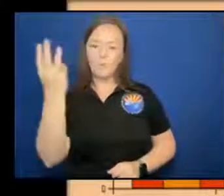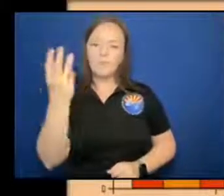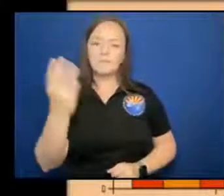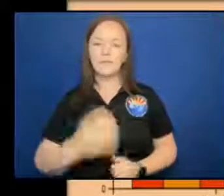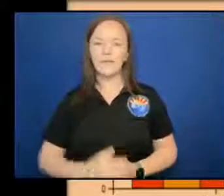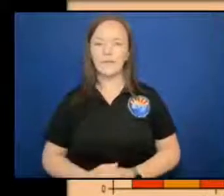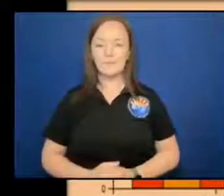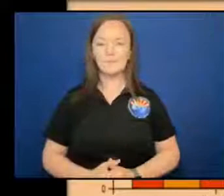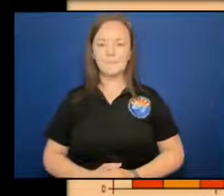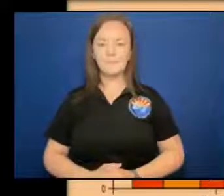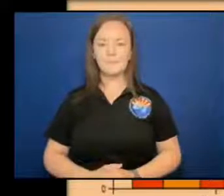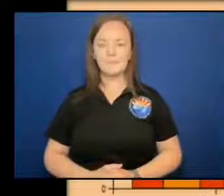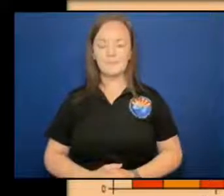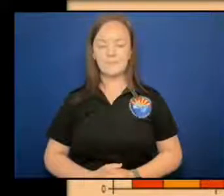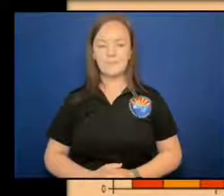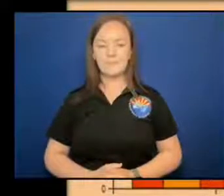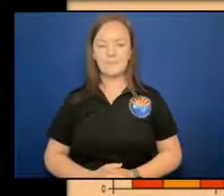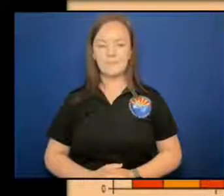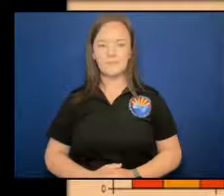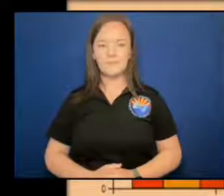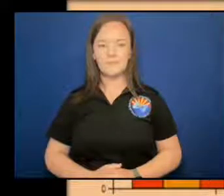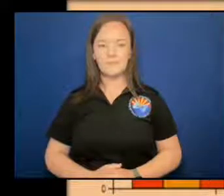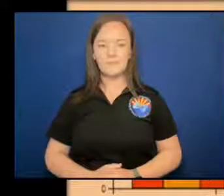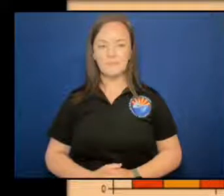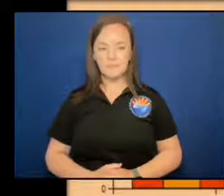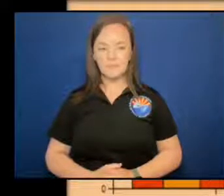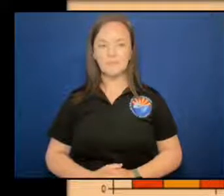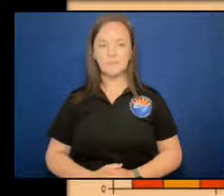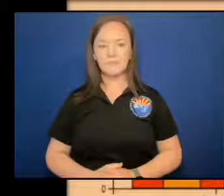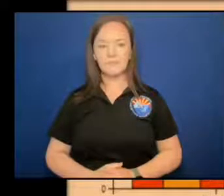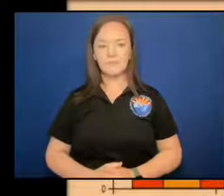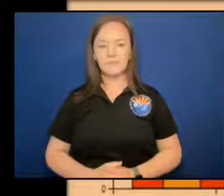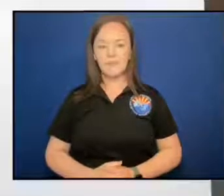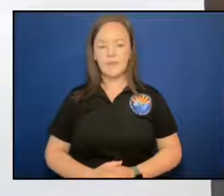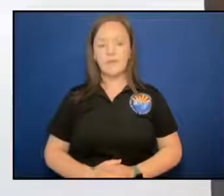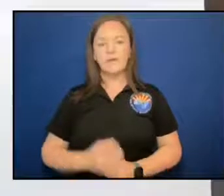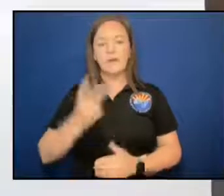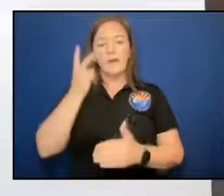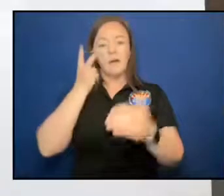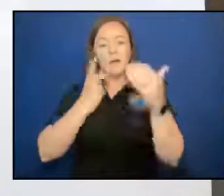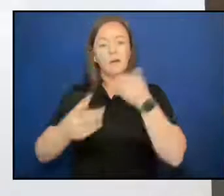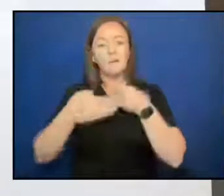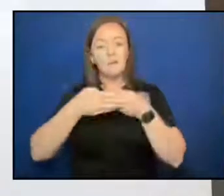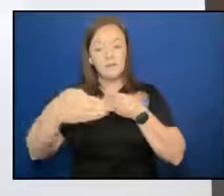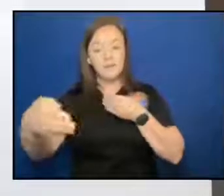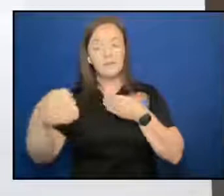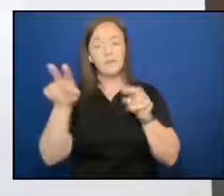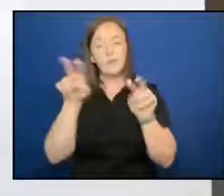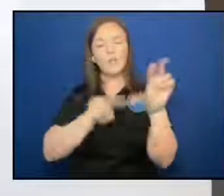STRONG HIGH PRESSURE OVER PARTS OF U.S. AND SO WE HAVE A LOW PRESSURE KIND OF HANGING OFF THE